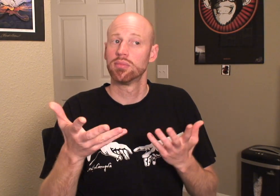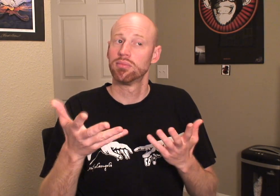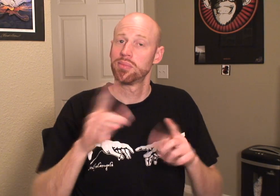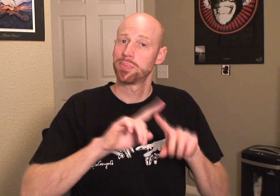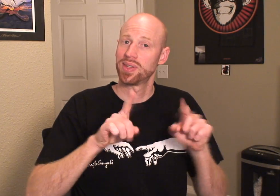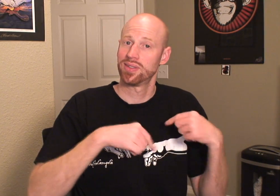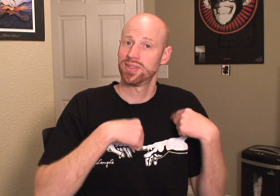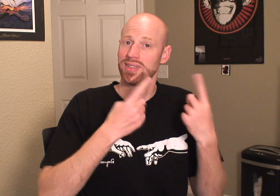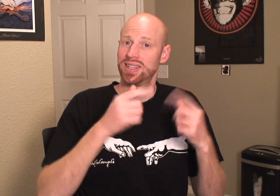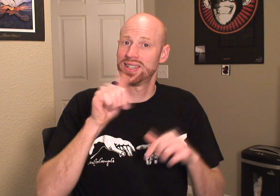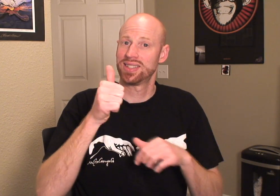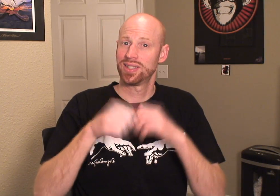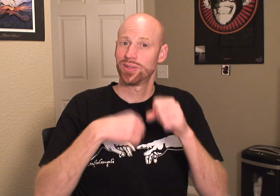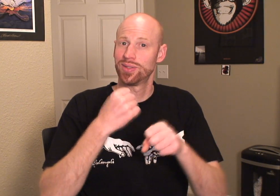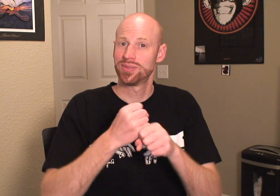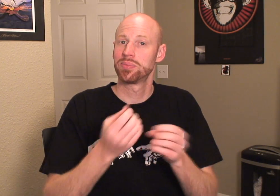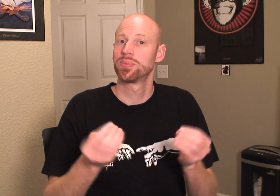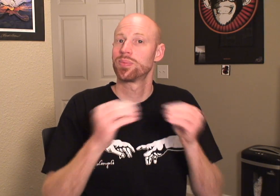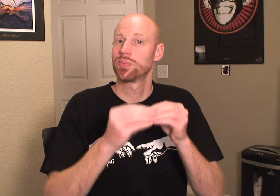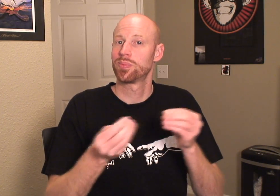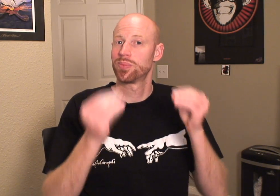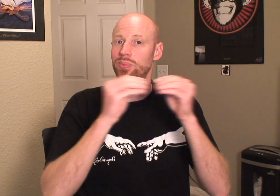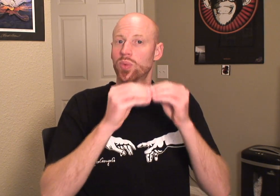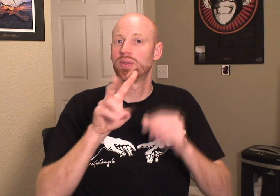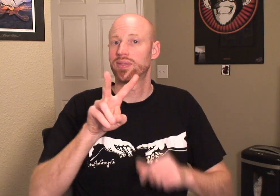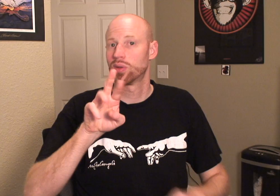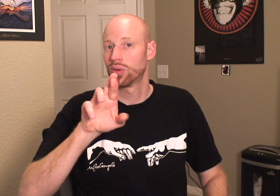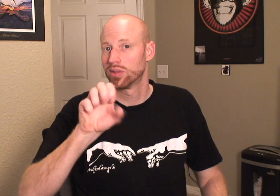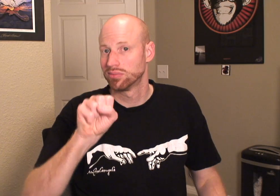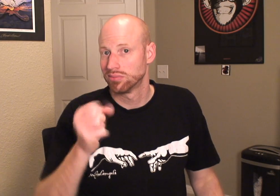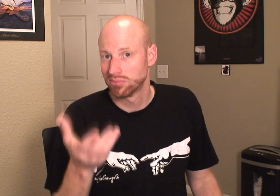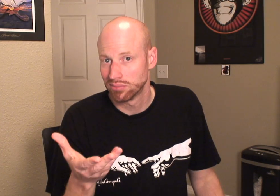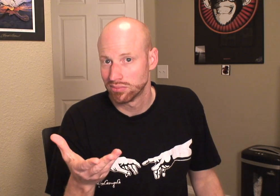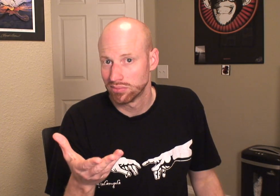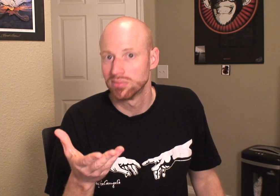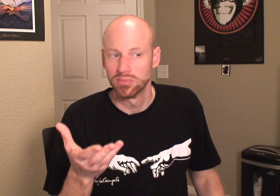However, in the past 10 years, VRS has been on the rise.